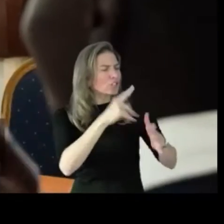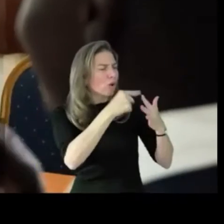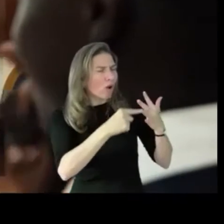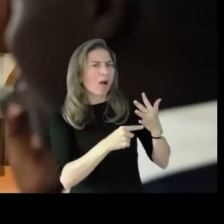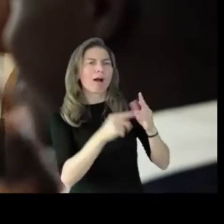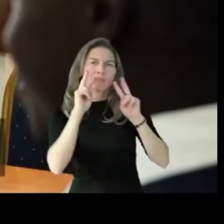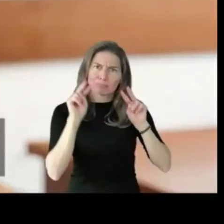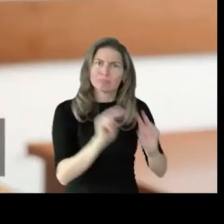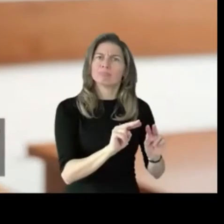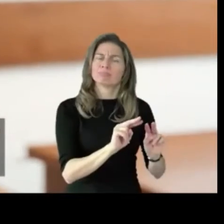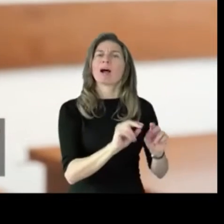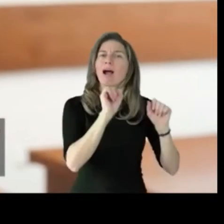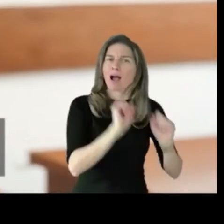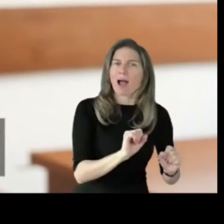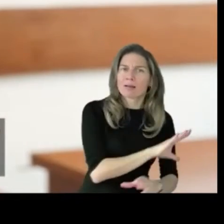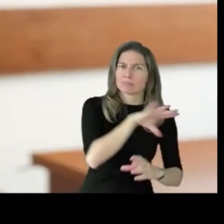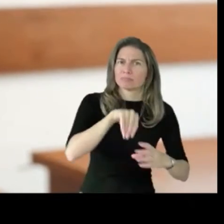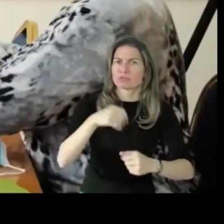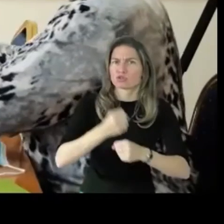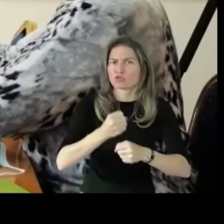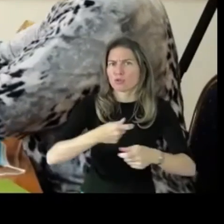and out of what they can provide for the job market.